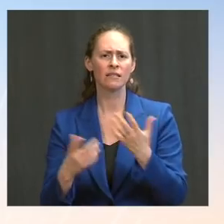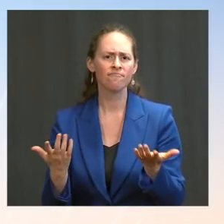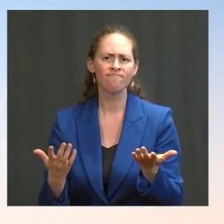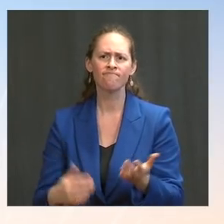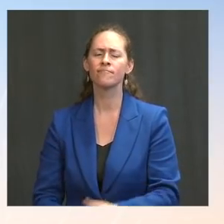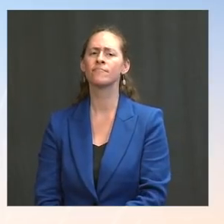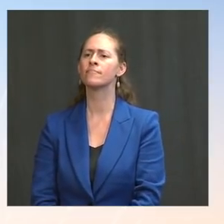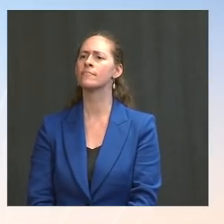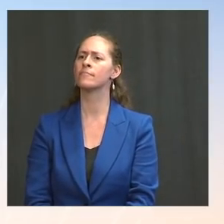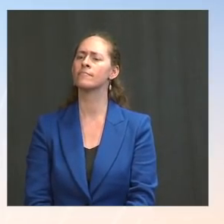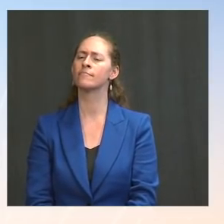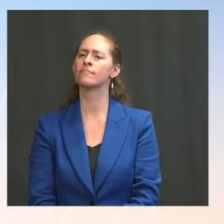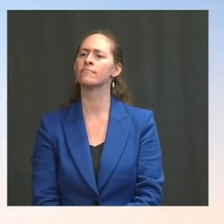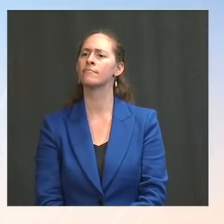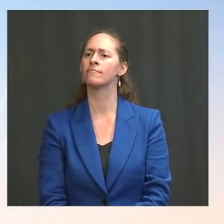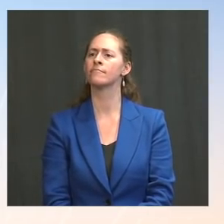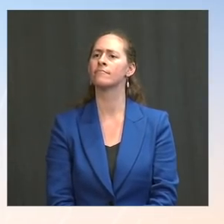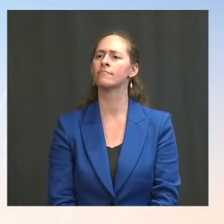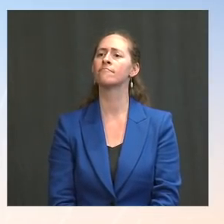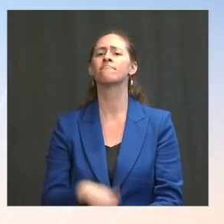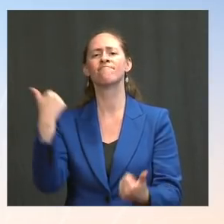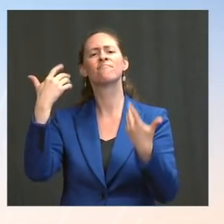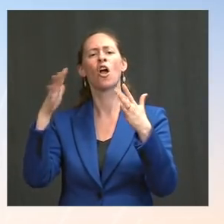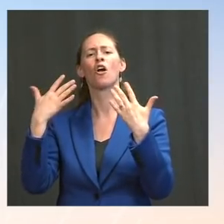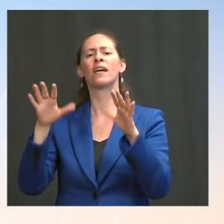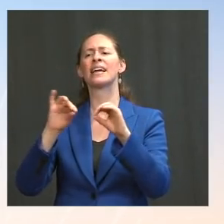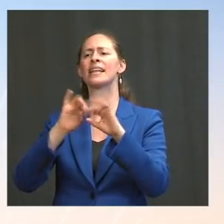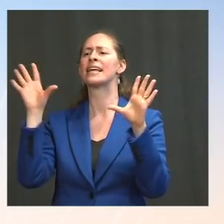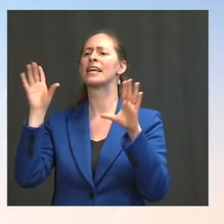even during his first conversations with then-Judge Garland about the job,